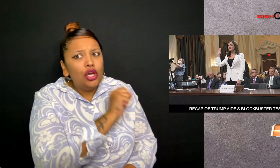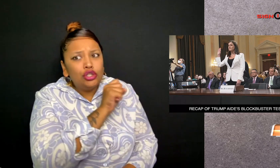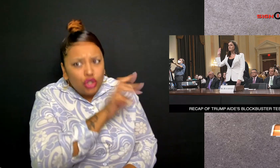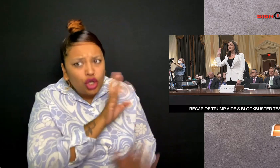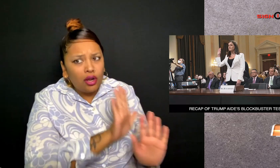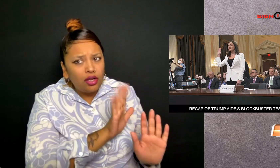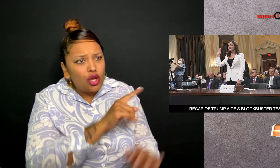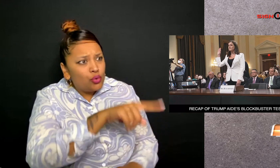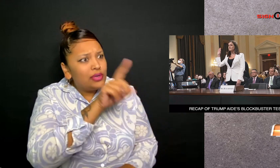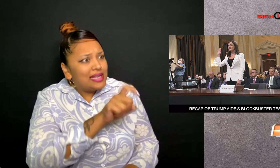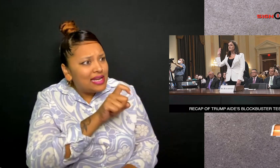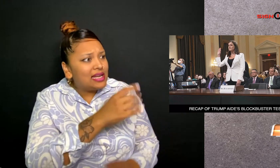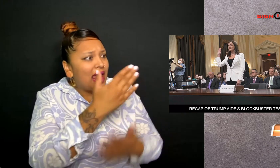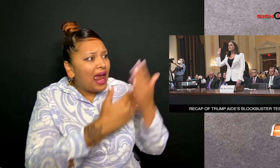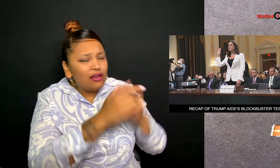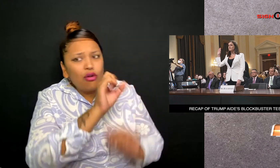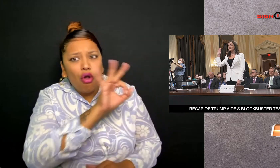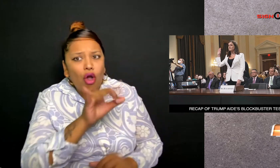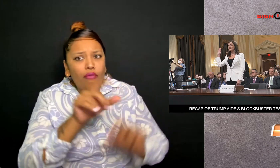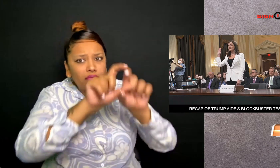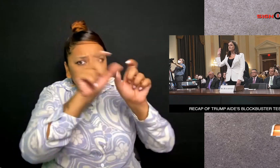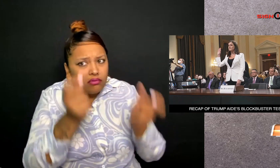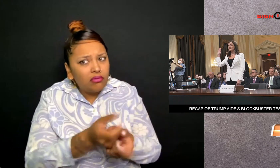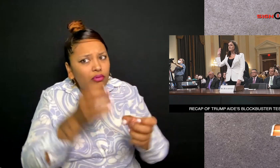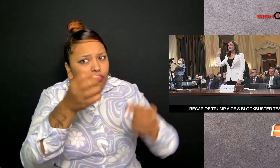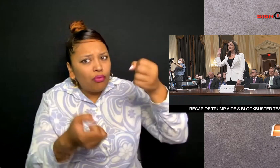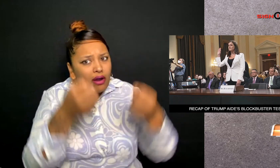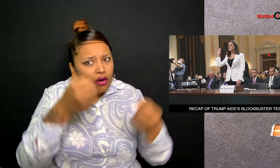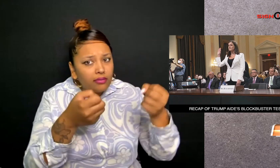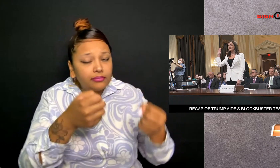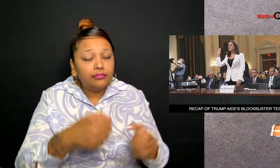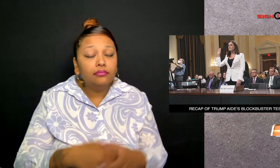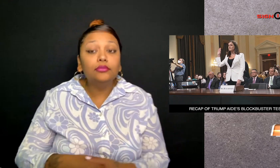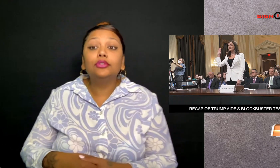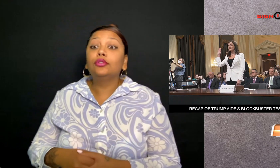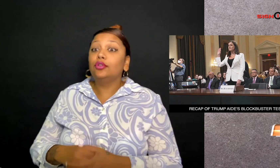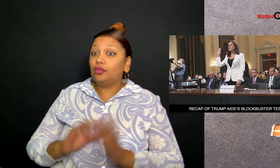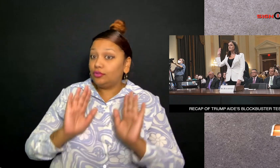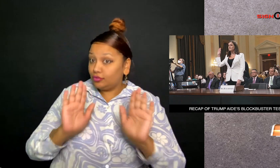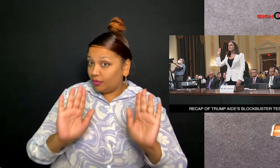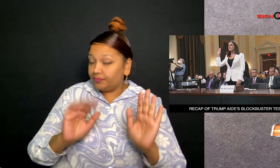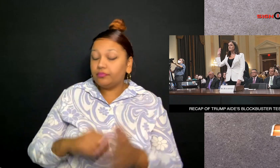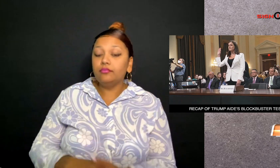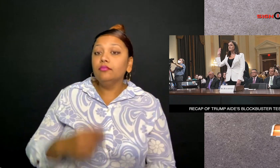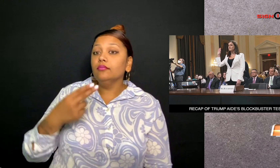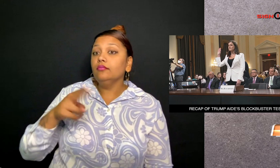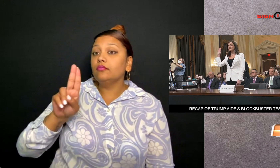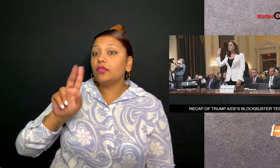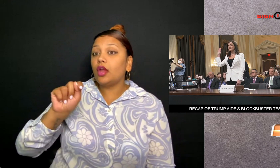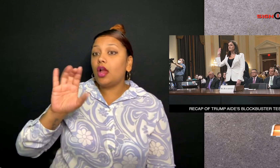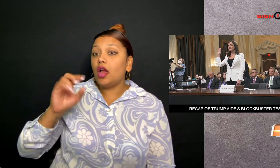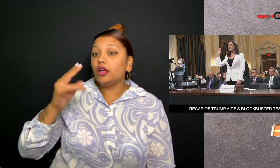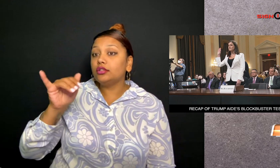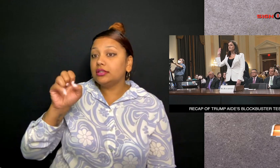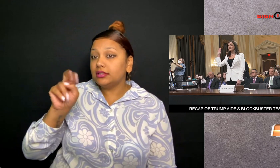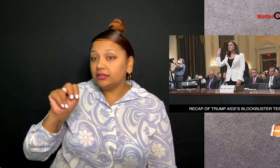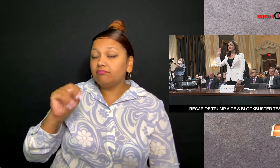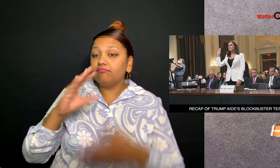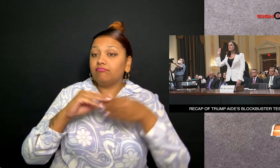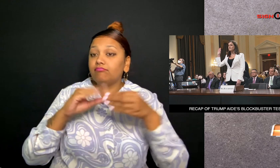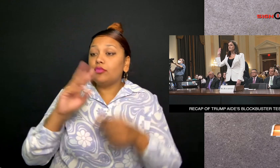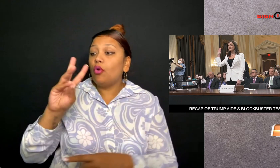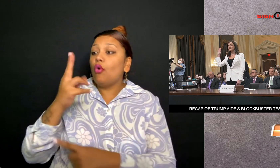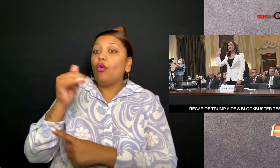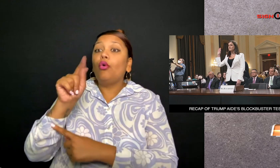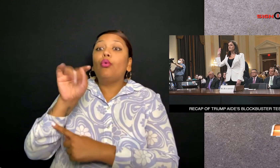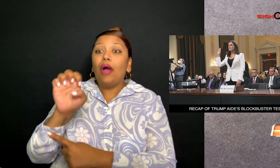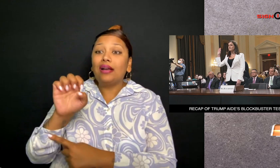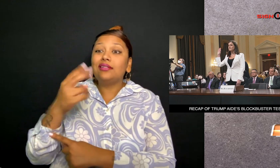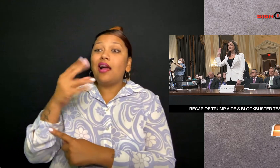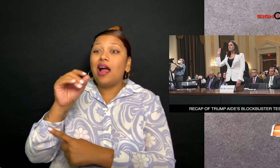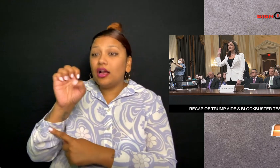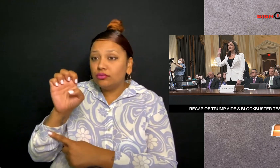arm and said sir you need to take your hand off the steering wheel